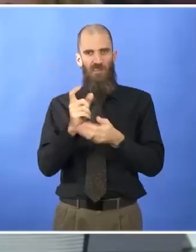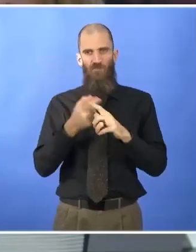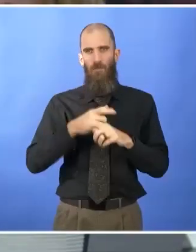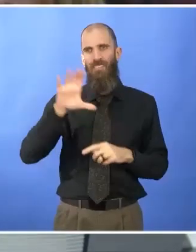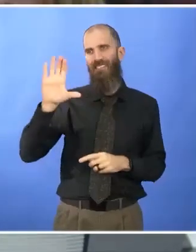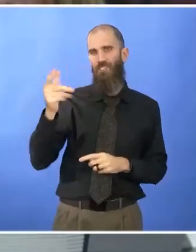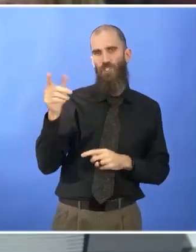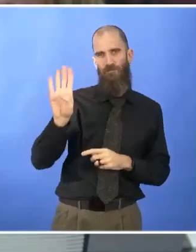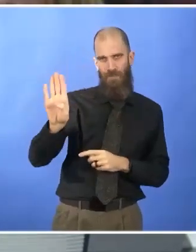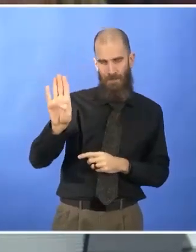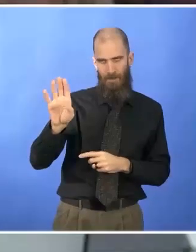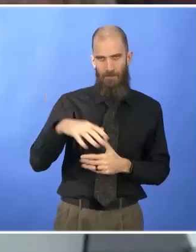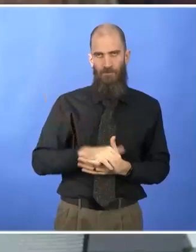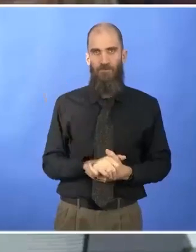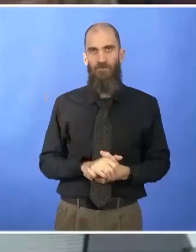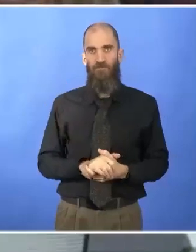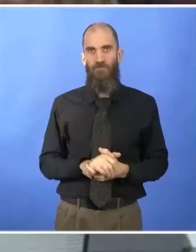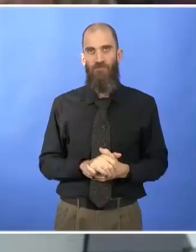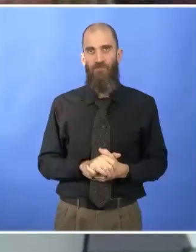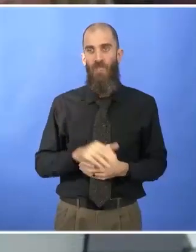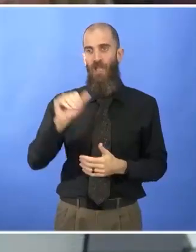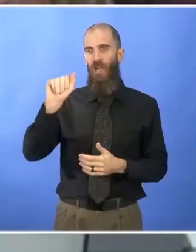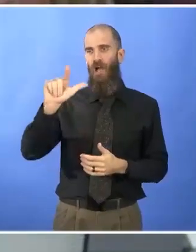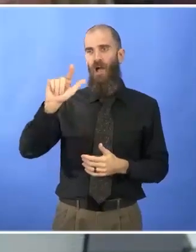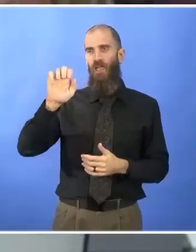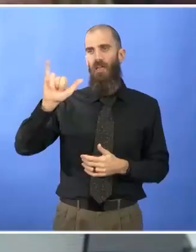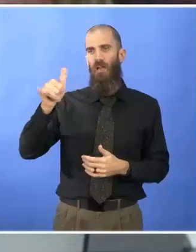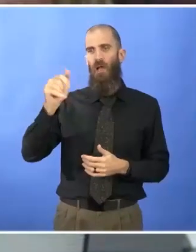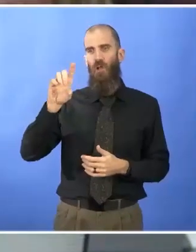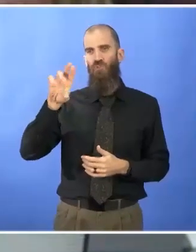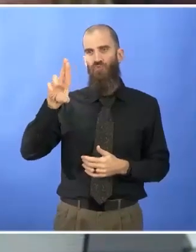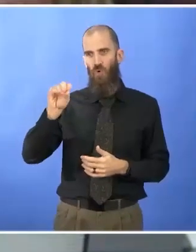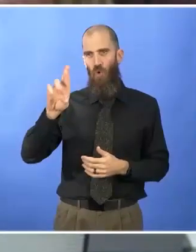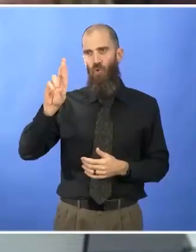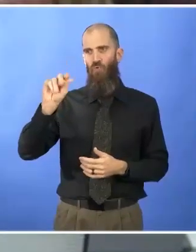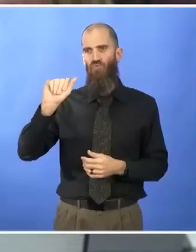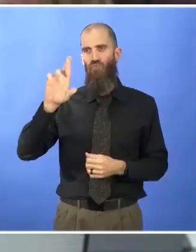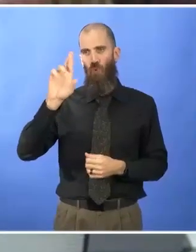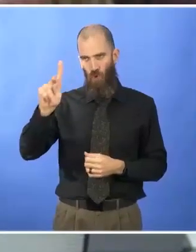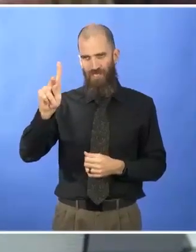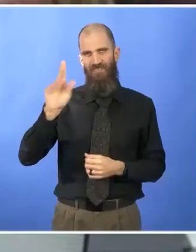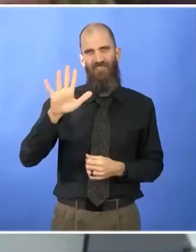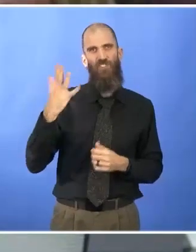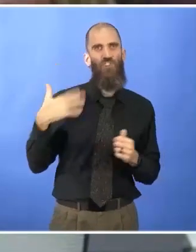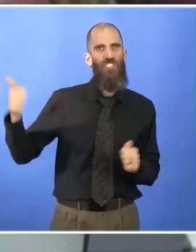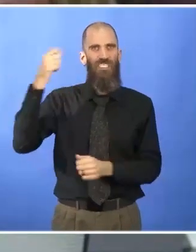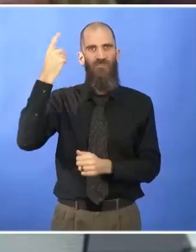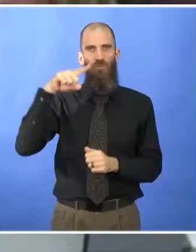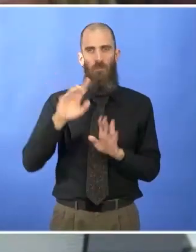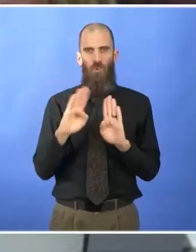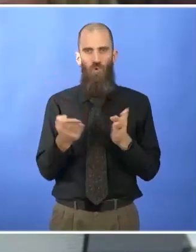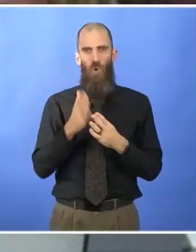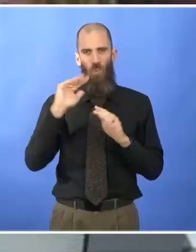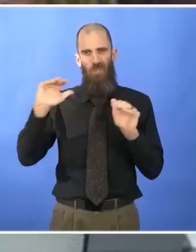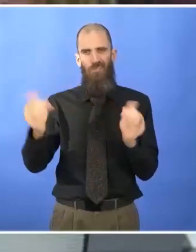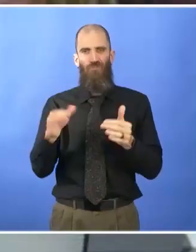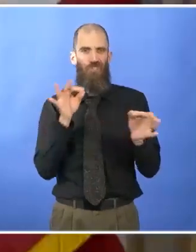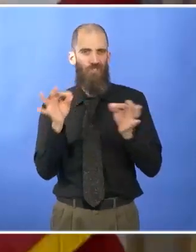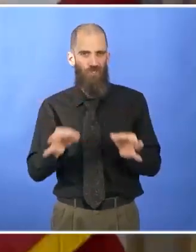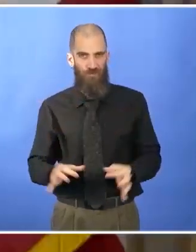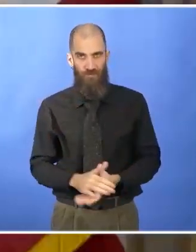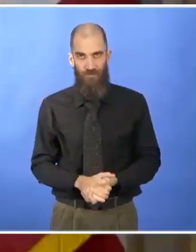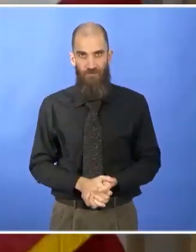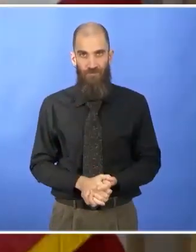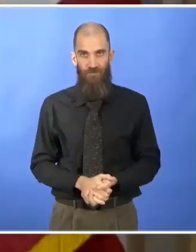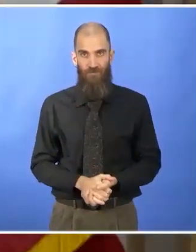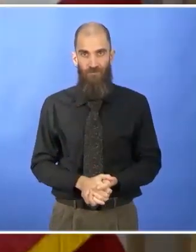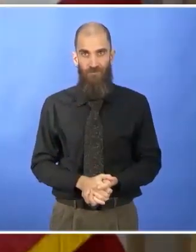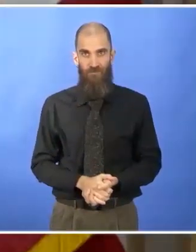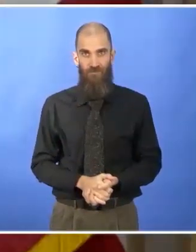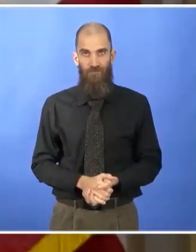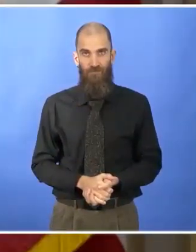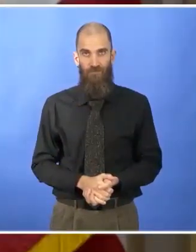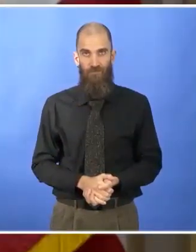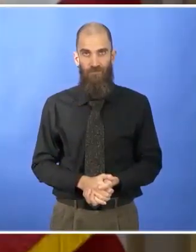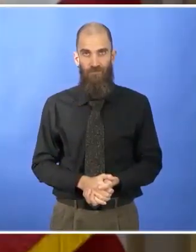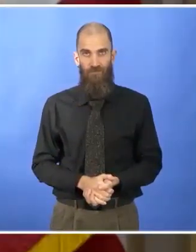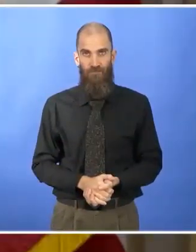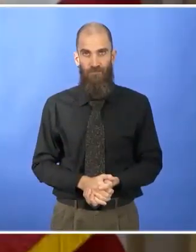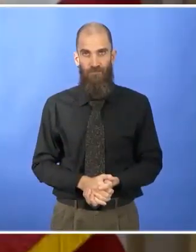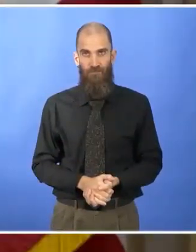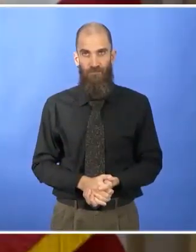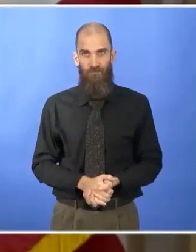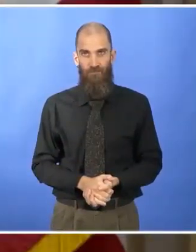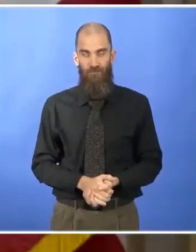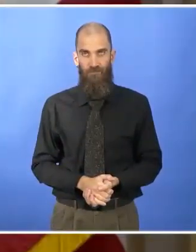INTRODUCTION.